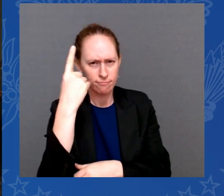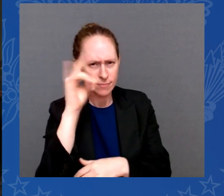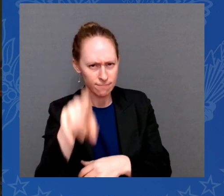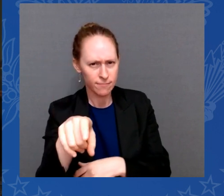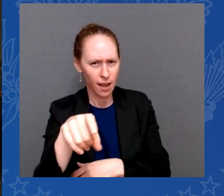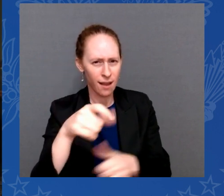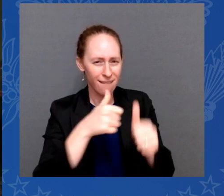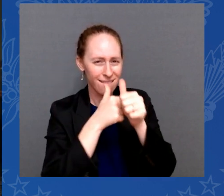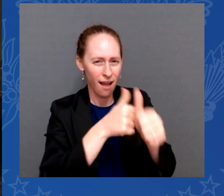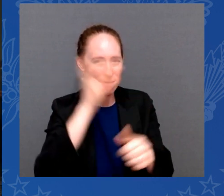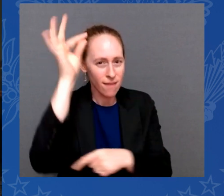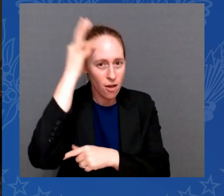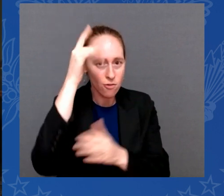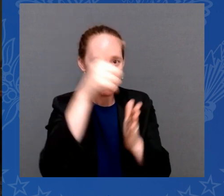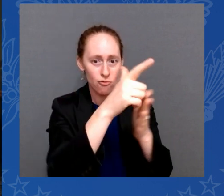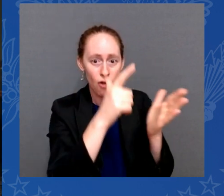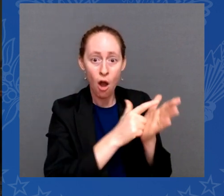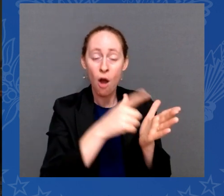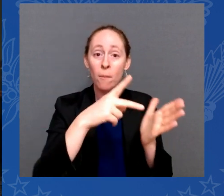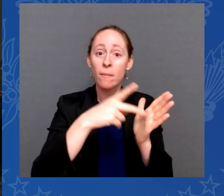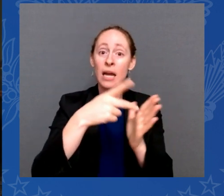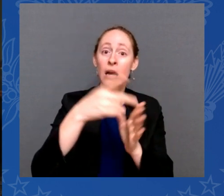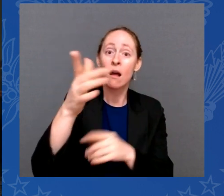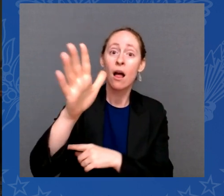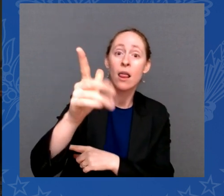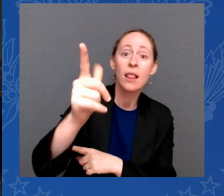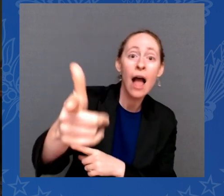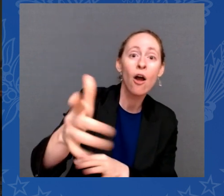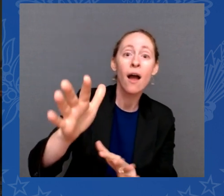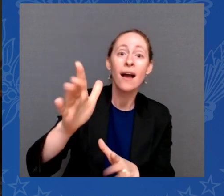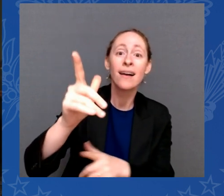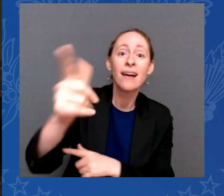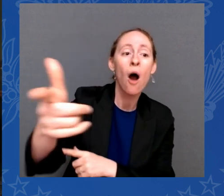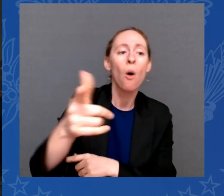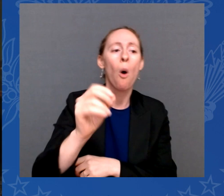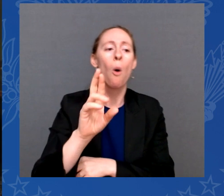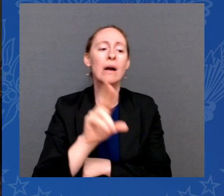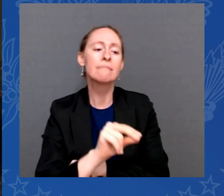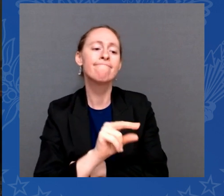And this executive order advances research and data collection to evaluate the impact